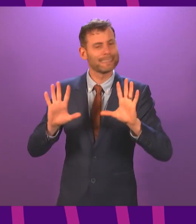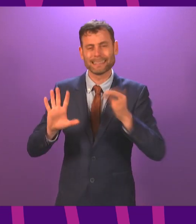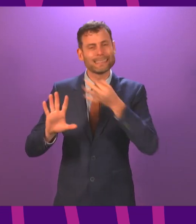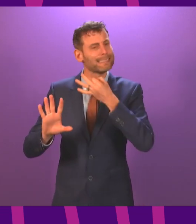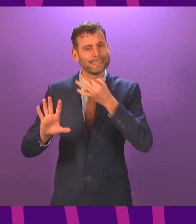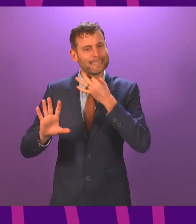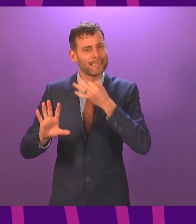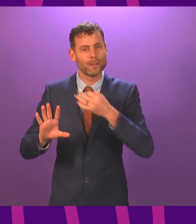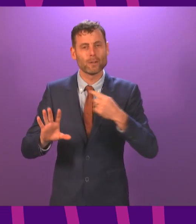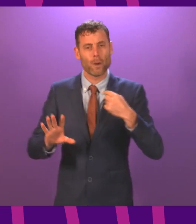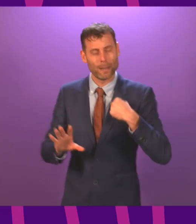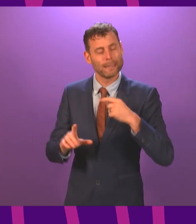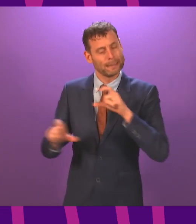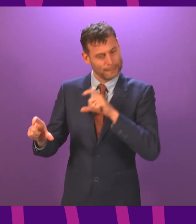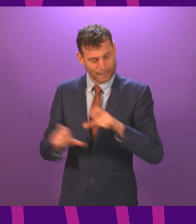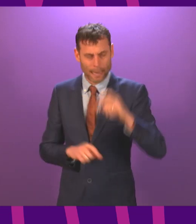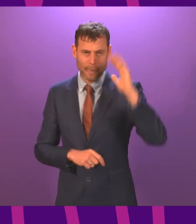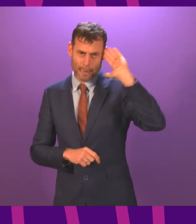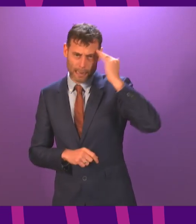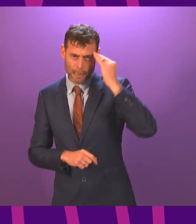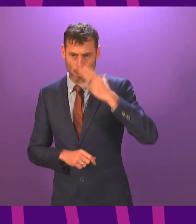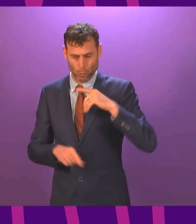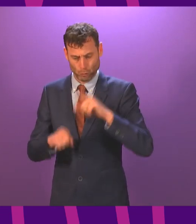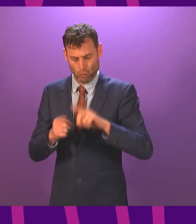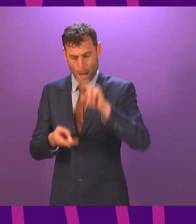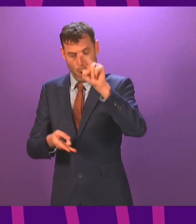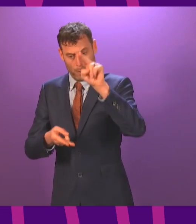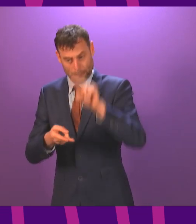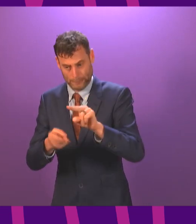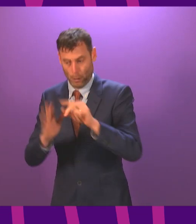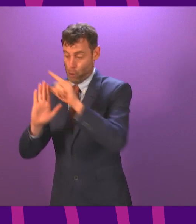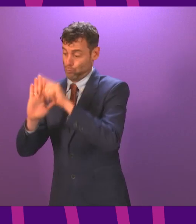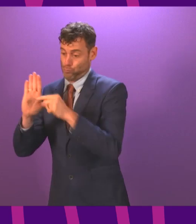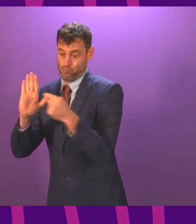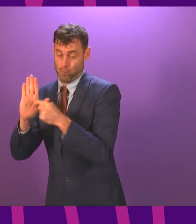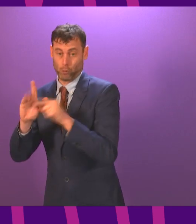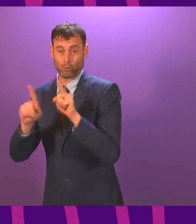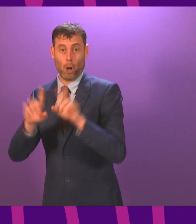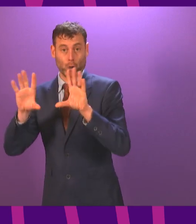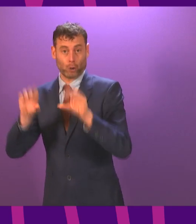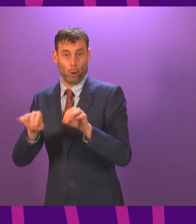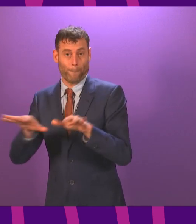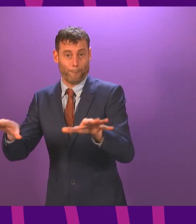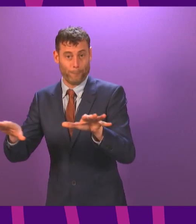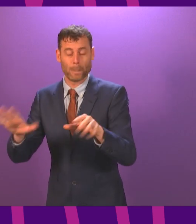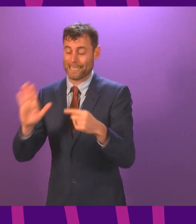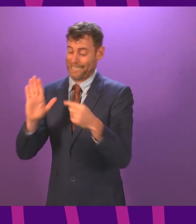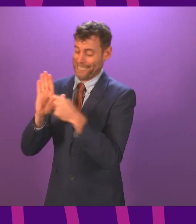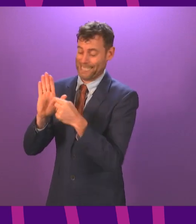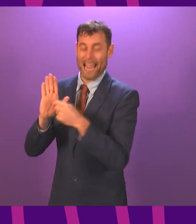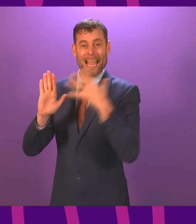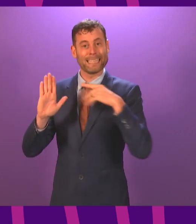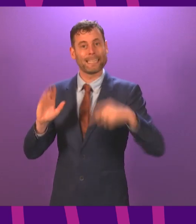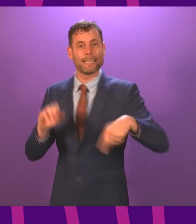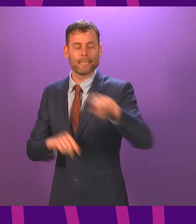means that we have an interest in driving cases as low as we can now. That necessitates continued caution.